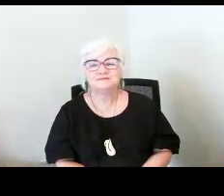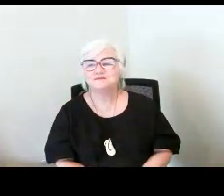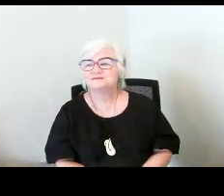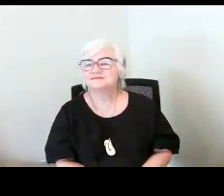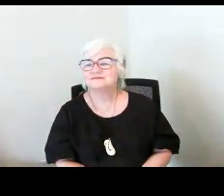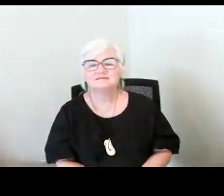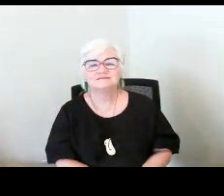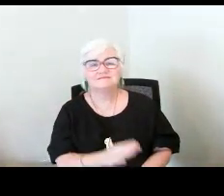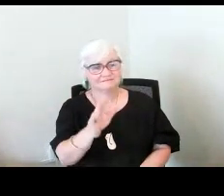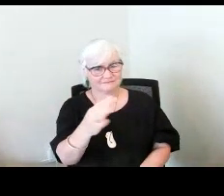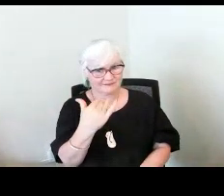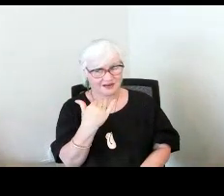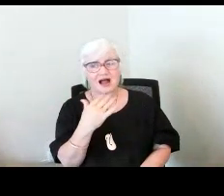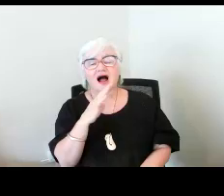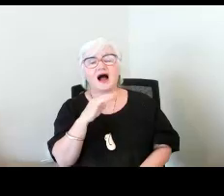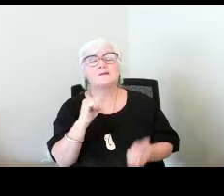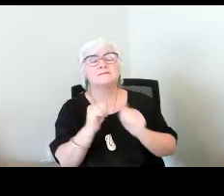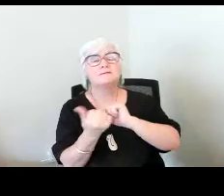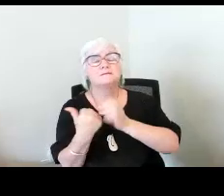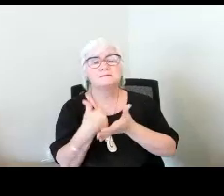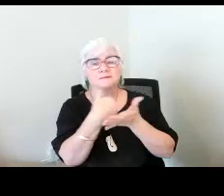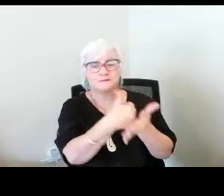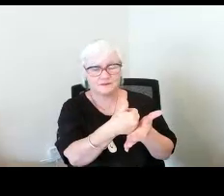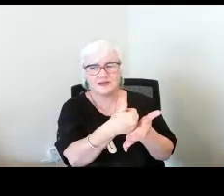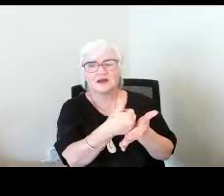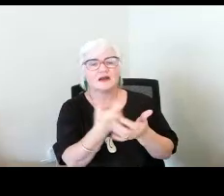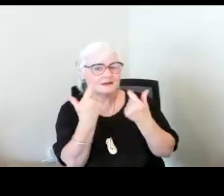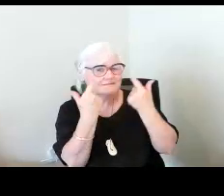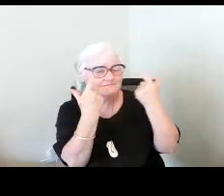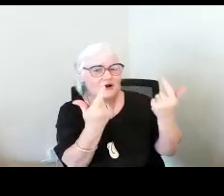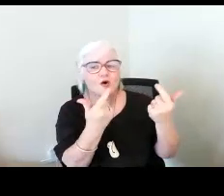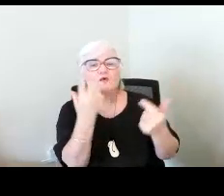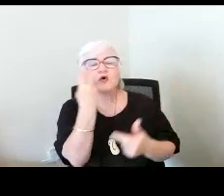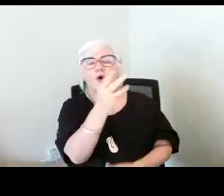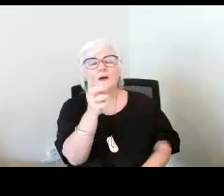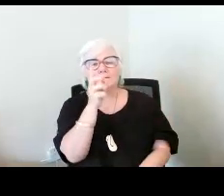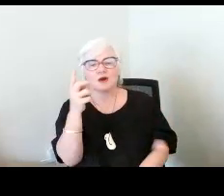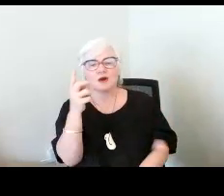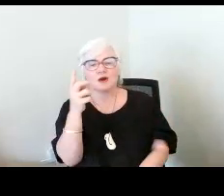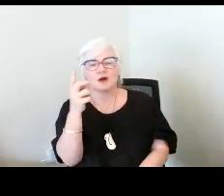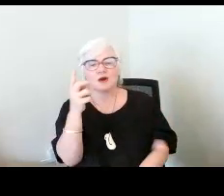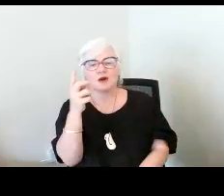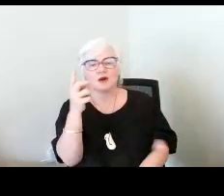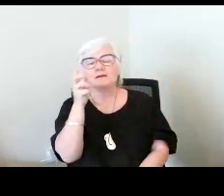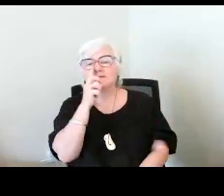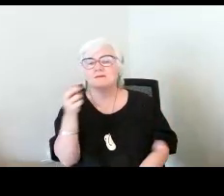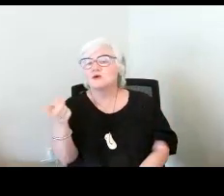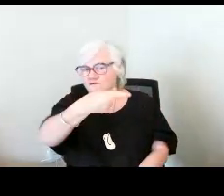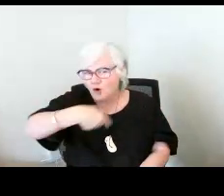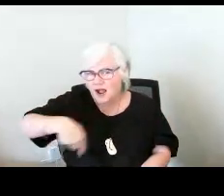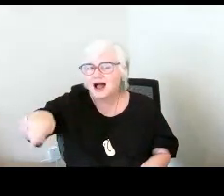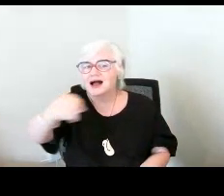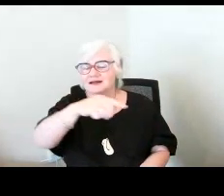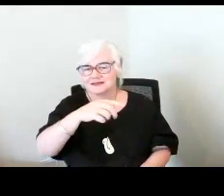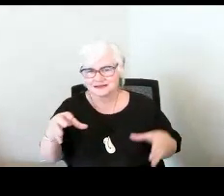I am one of the peer workers that are employed by People First People for Us team. I'm also one